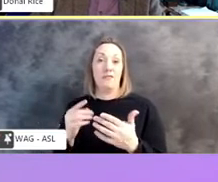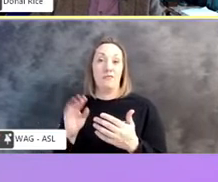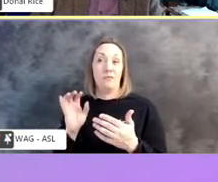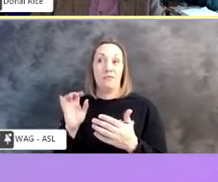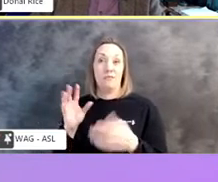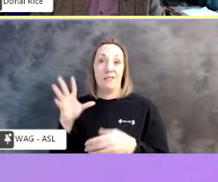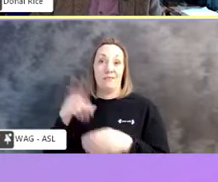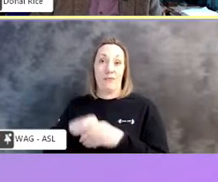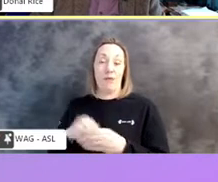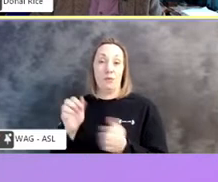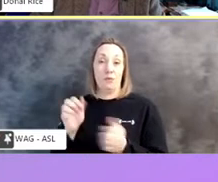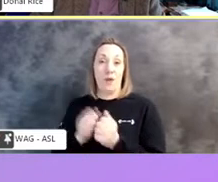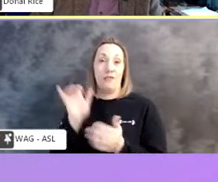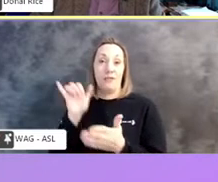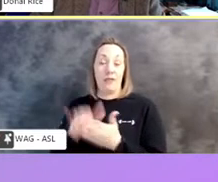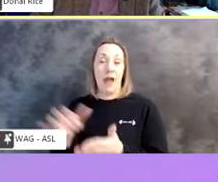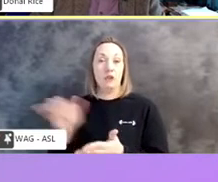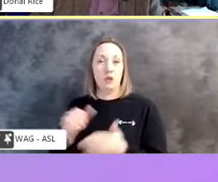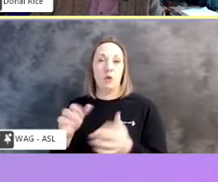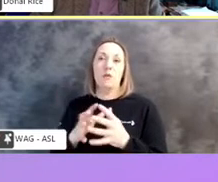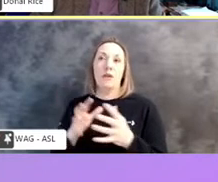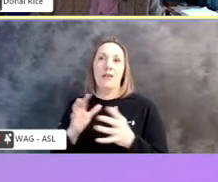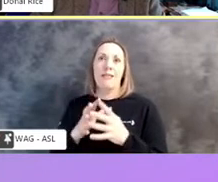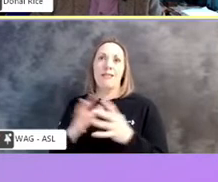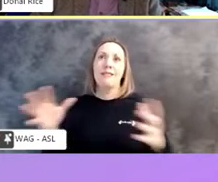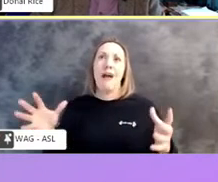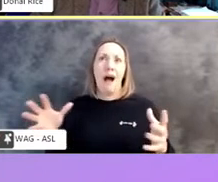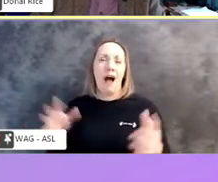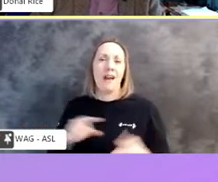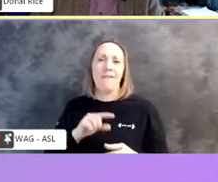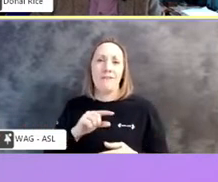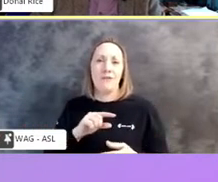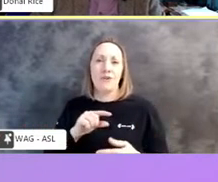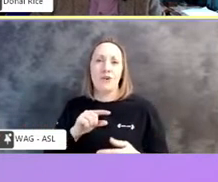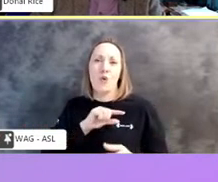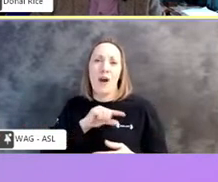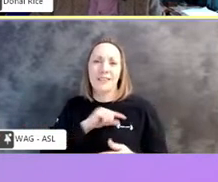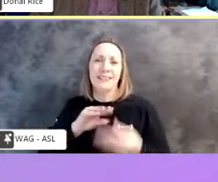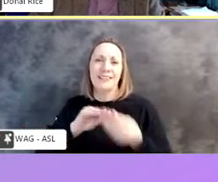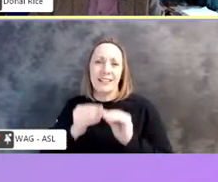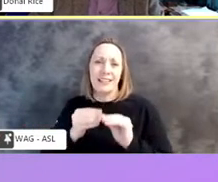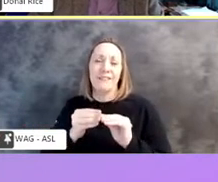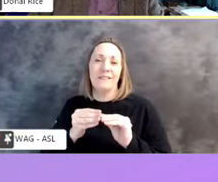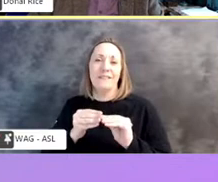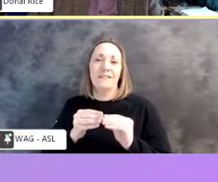on. We conducted quite a few reviews